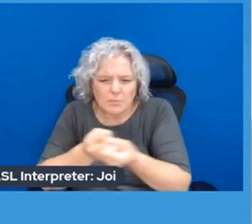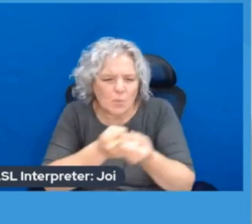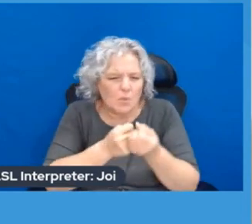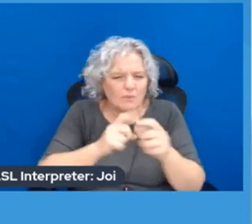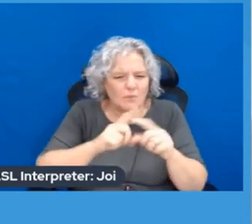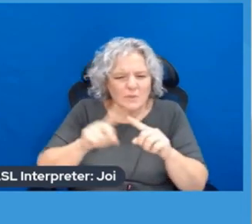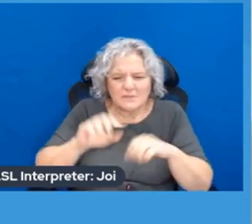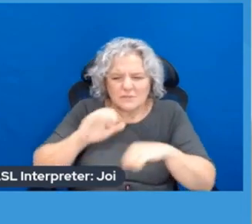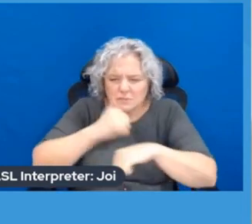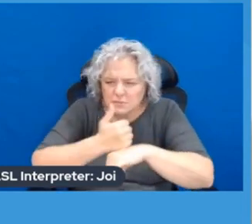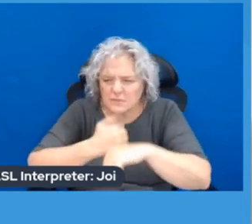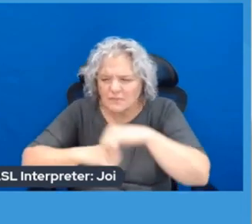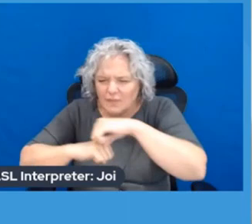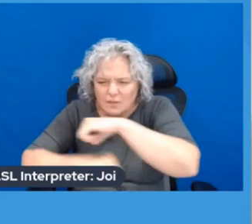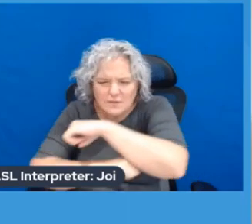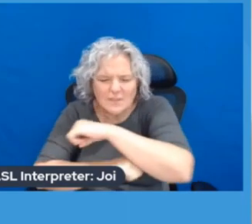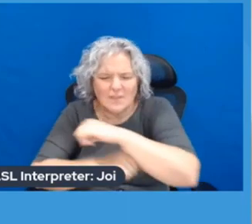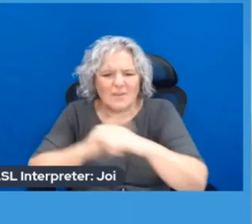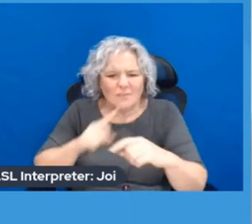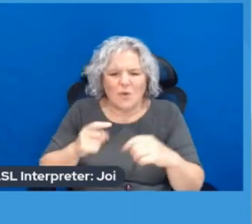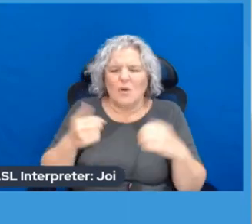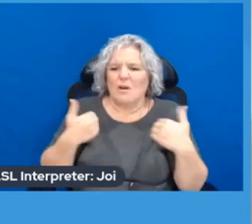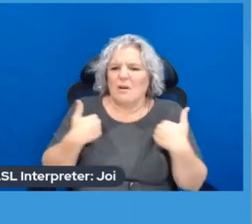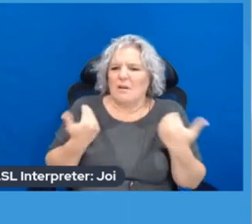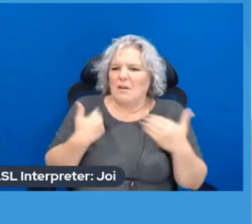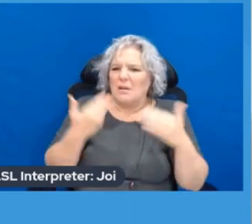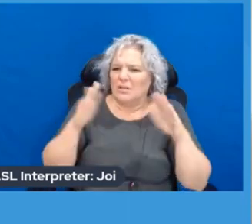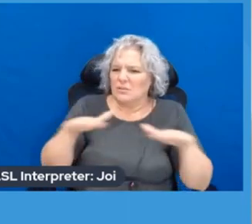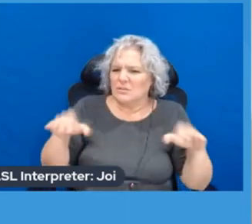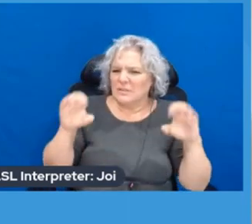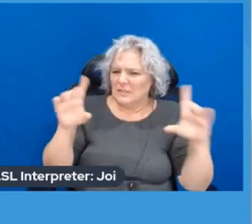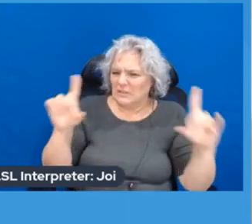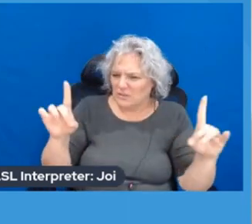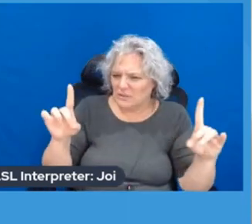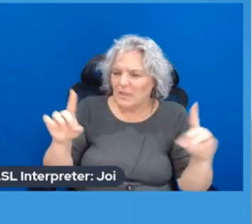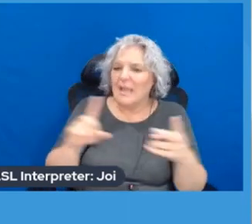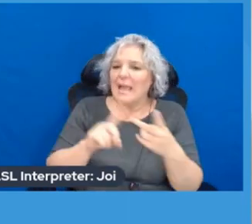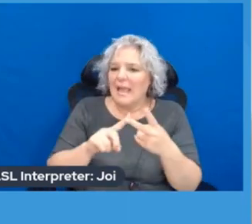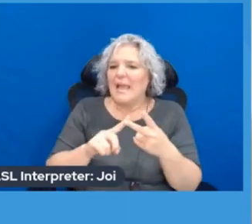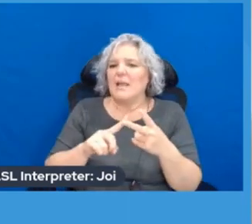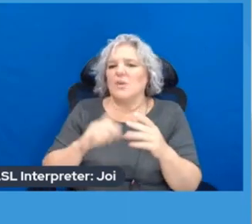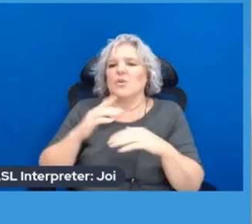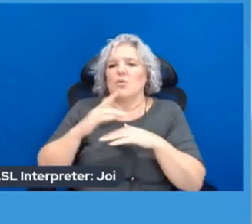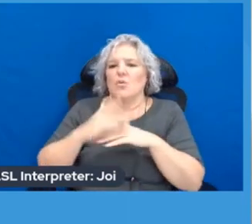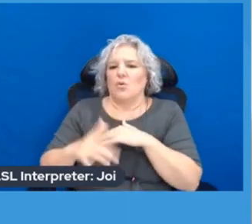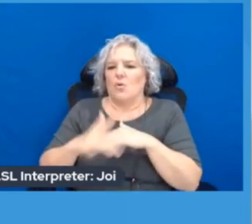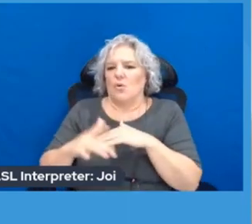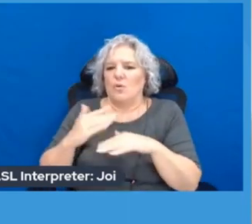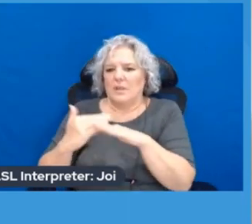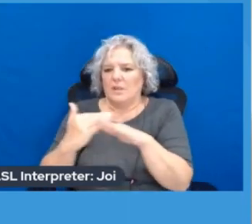for the delivery of early childhood education and early intervention services.